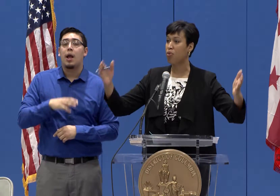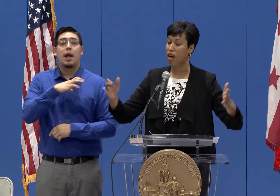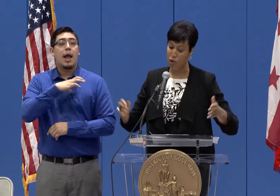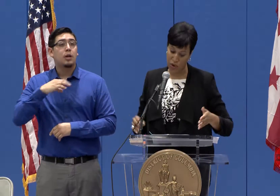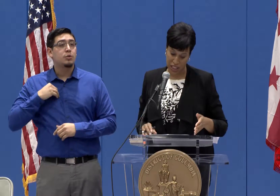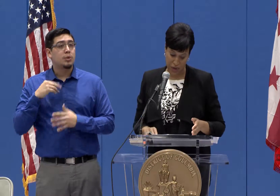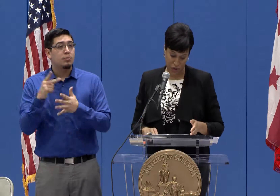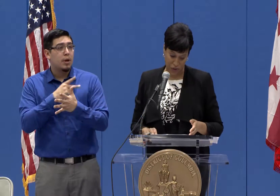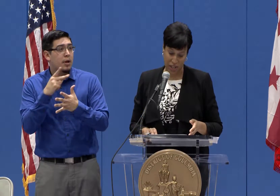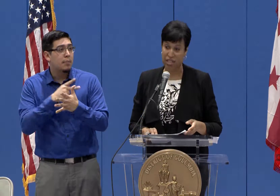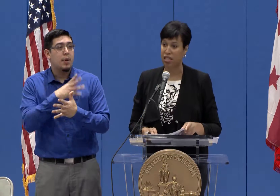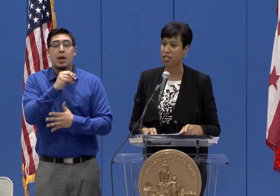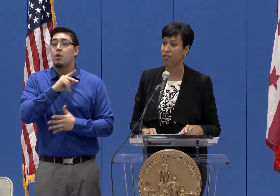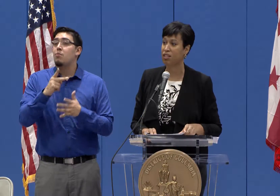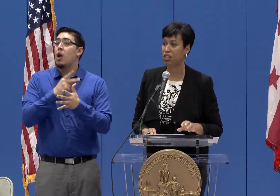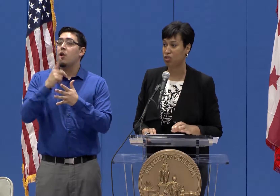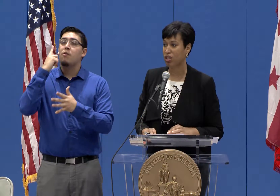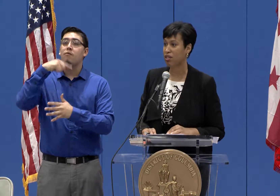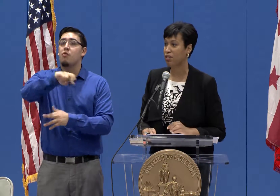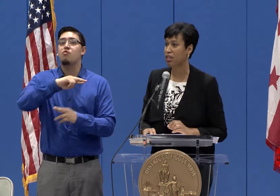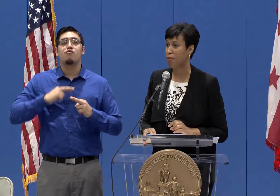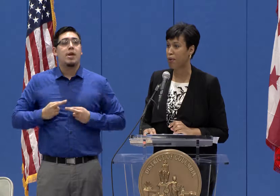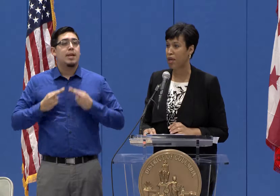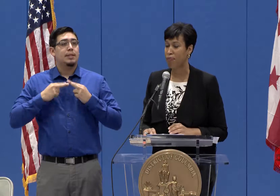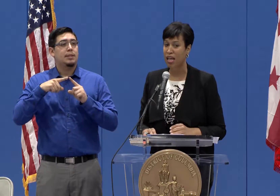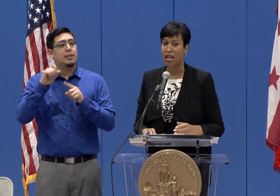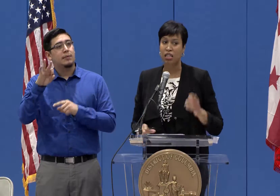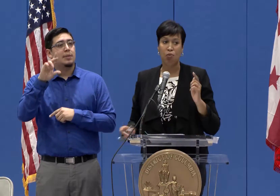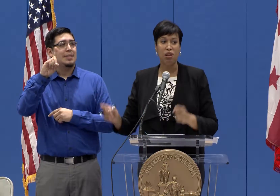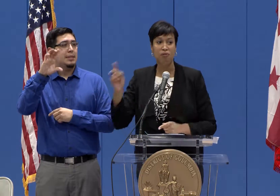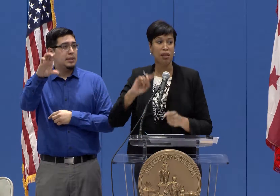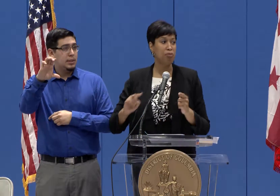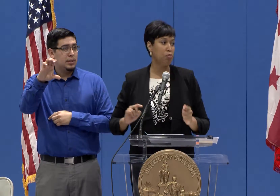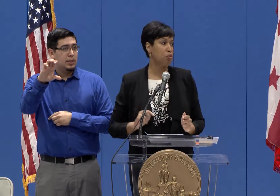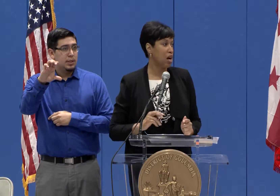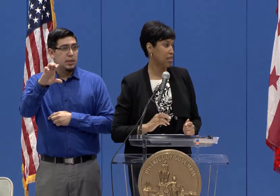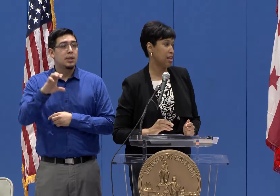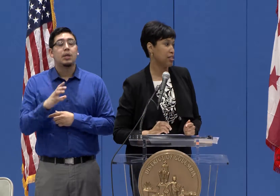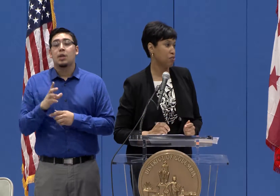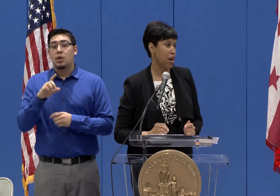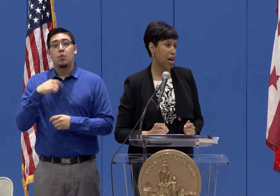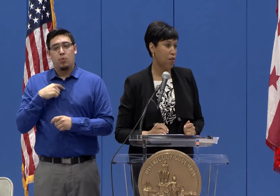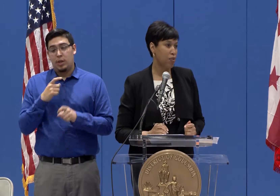PRIORITIES FOR THE RESIDENTS OF THE DISTRICT OF COLUMBIA. SO WE FLIPPED THE PROCESS AROUND.